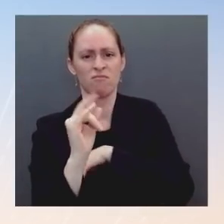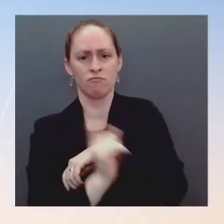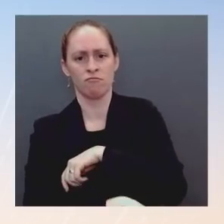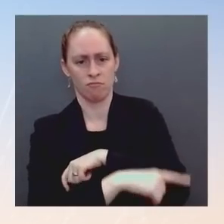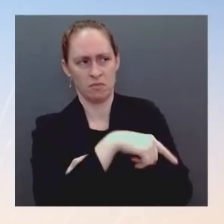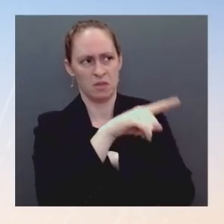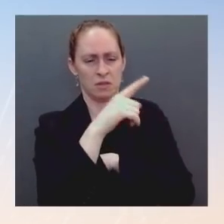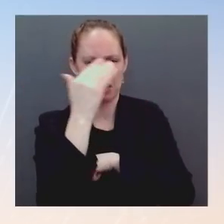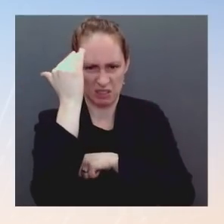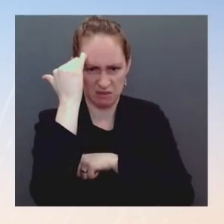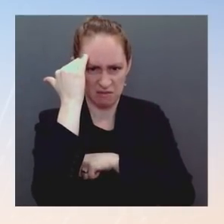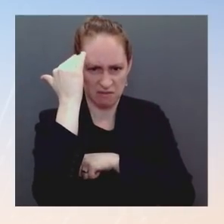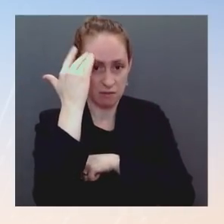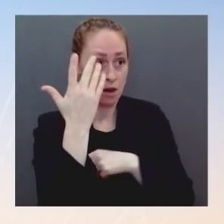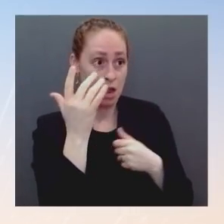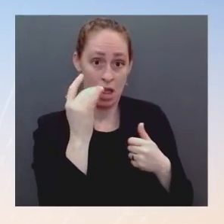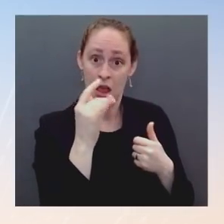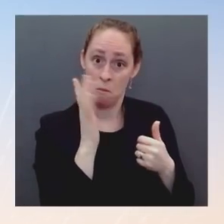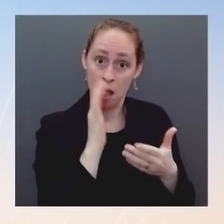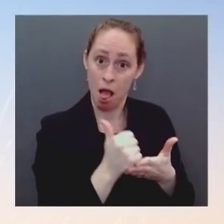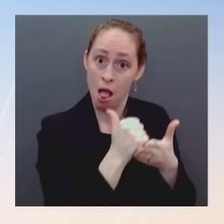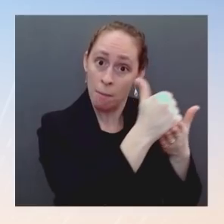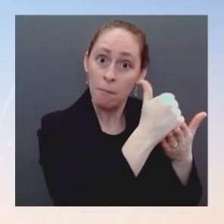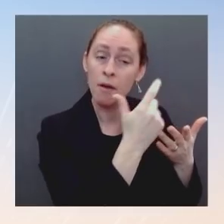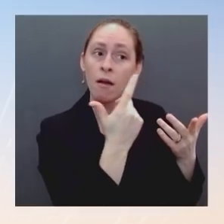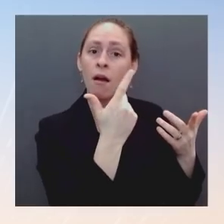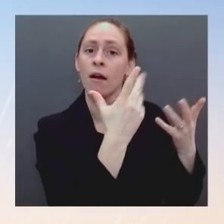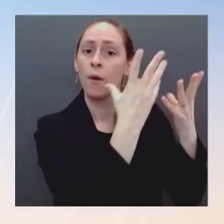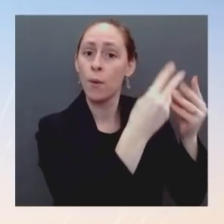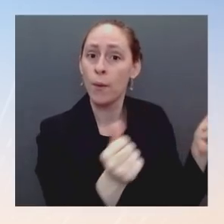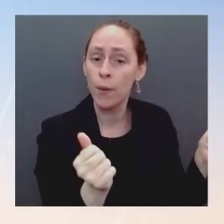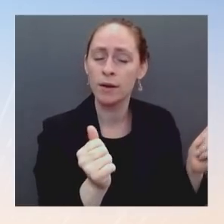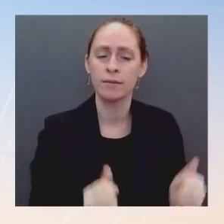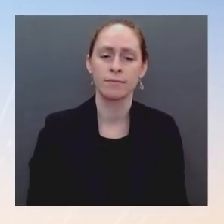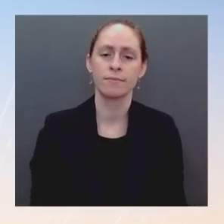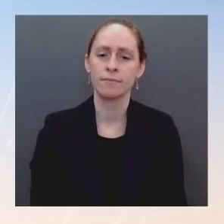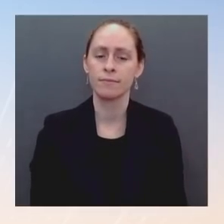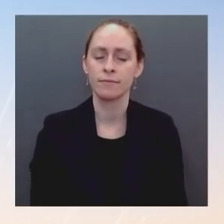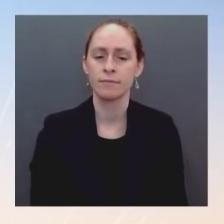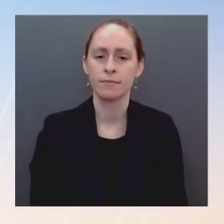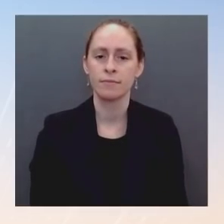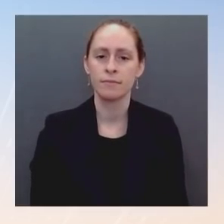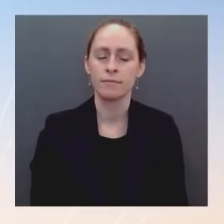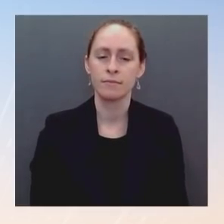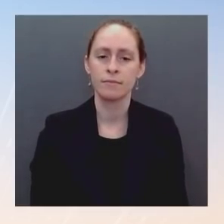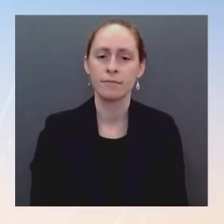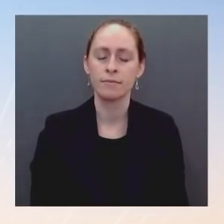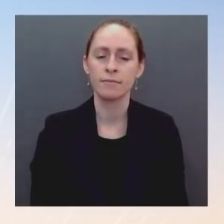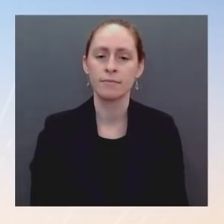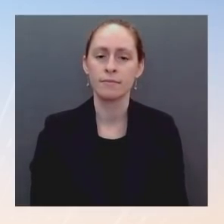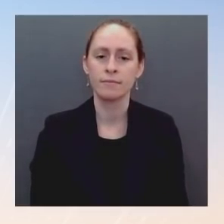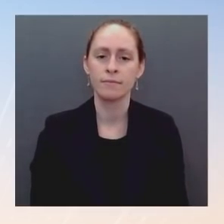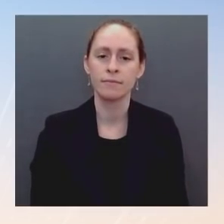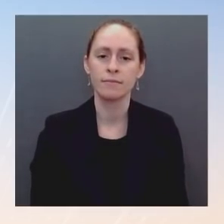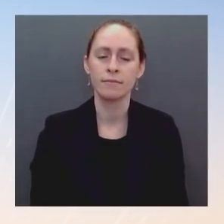reflects our message -- our message to Russia. But we are in these conversations with Congress,